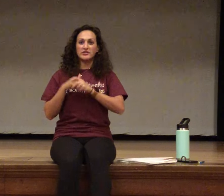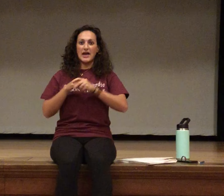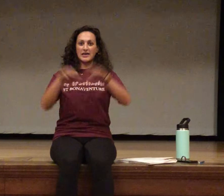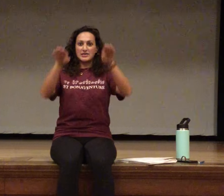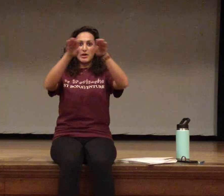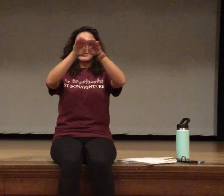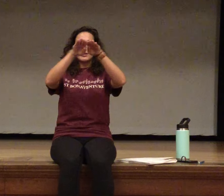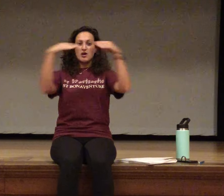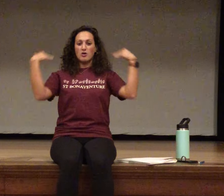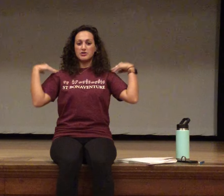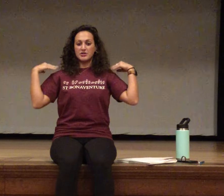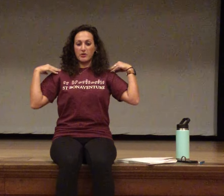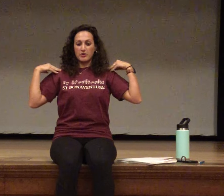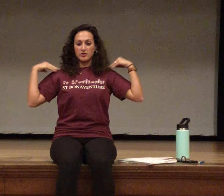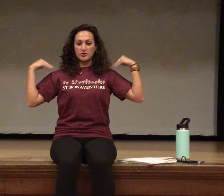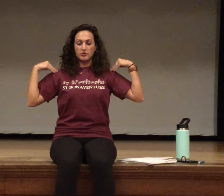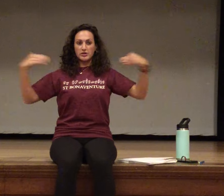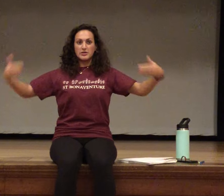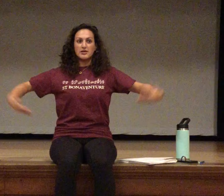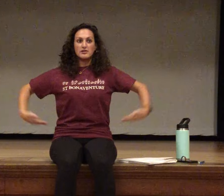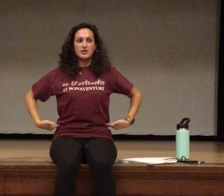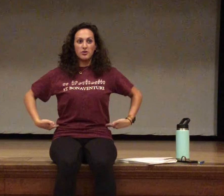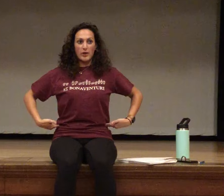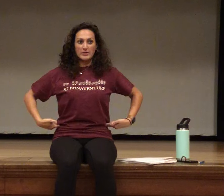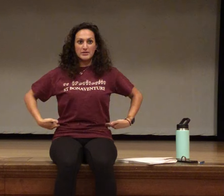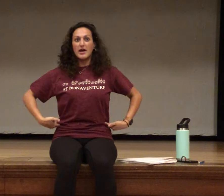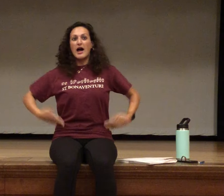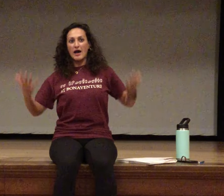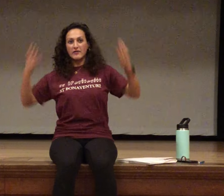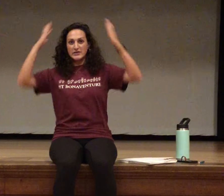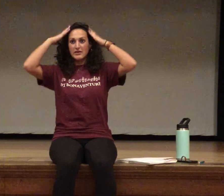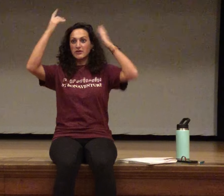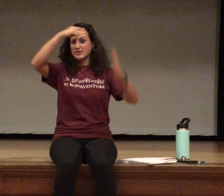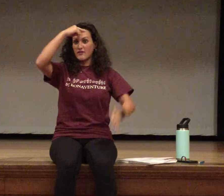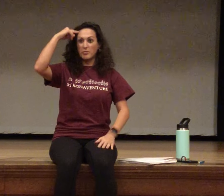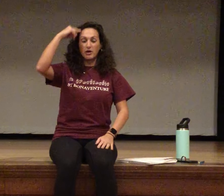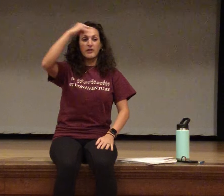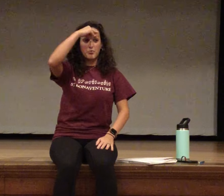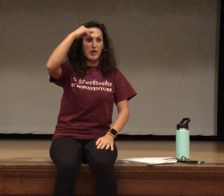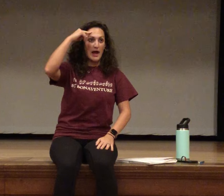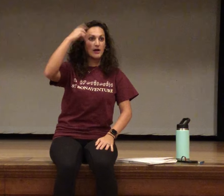signing space which is from your shoulders to your waist obviously there's stuff up here like black